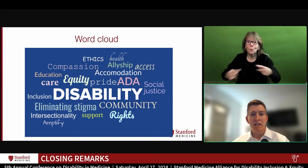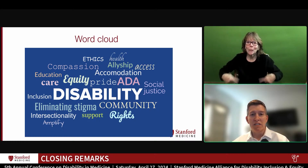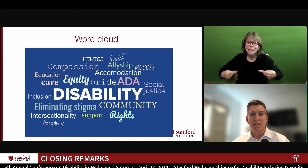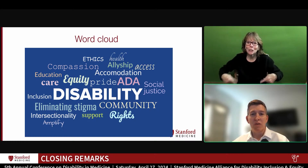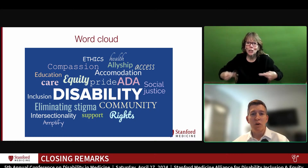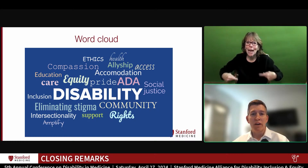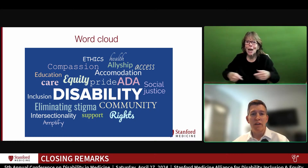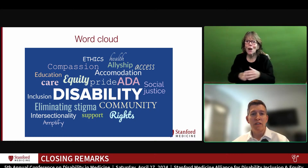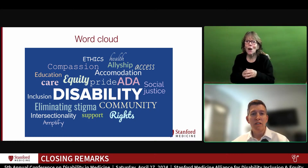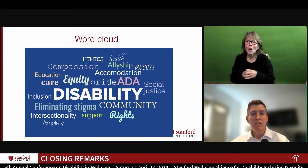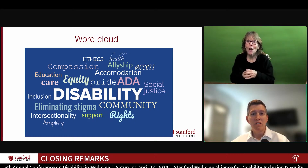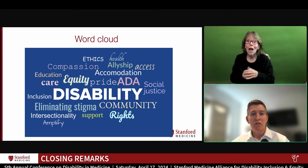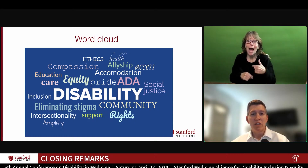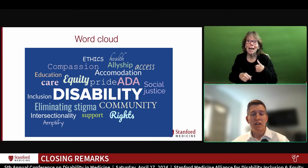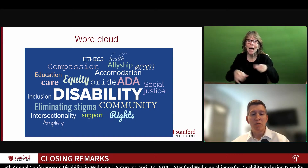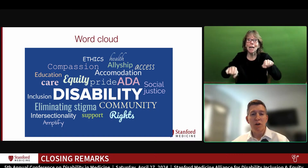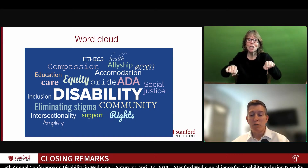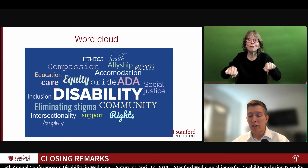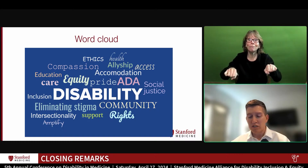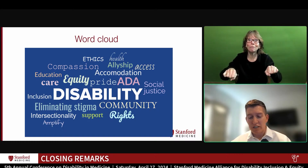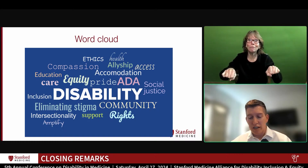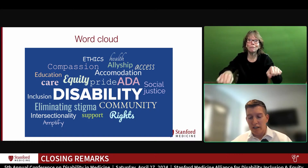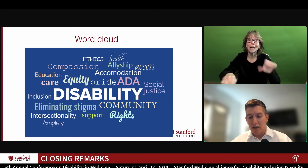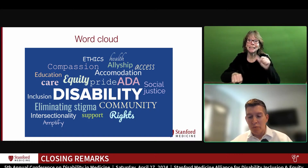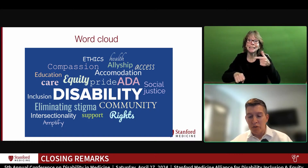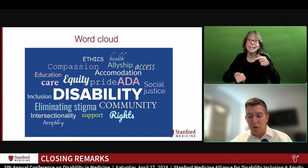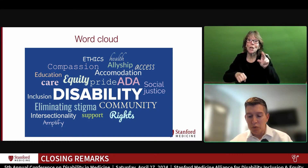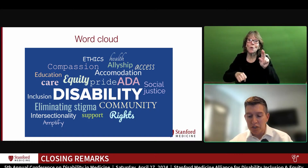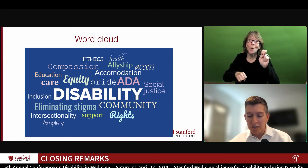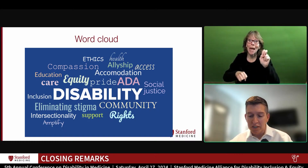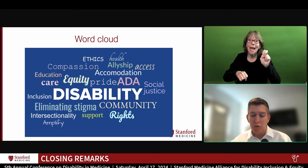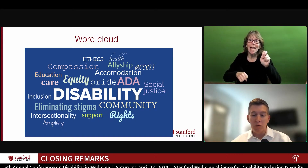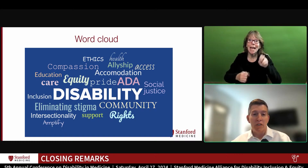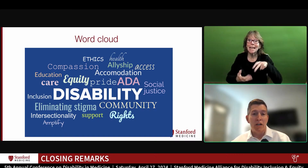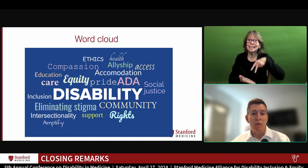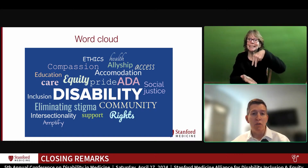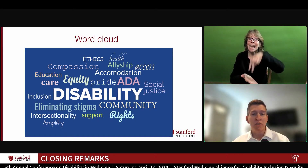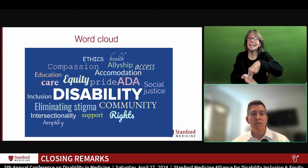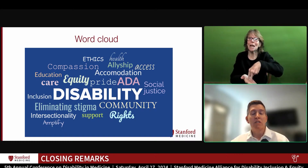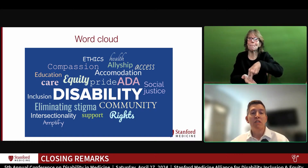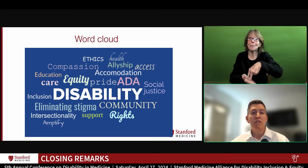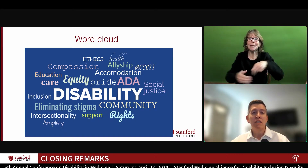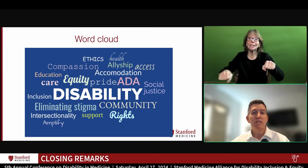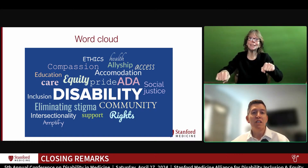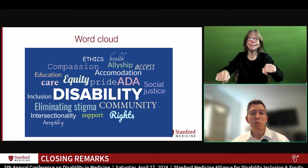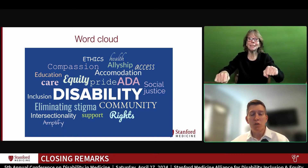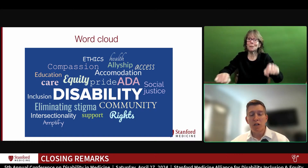a segway so that I could ride around standing up and nobody could tell that I was disabled